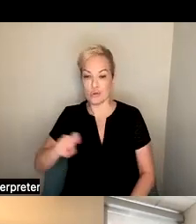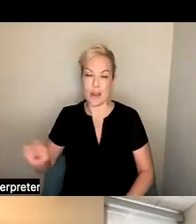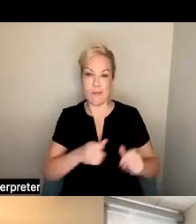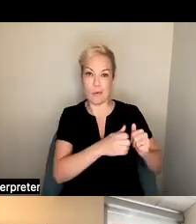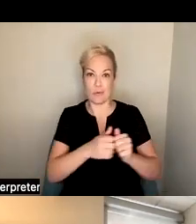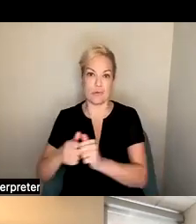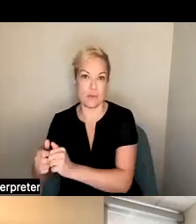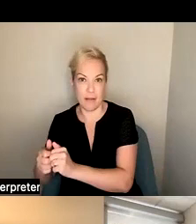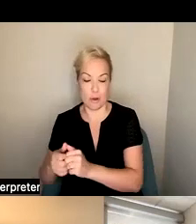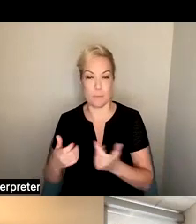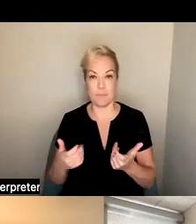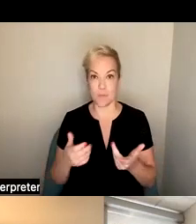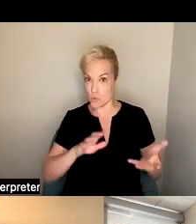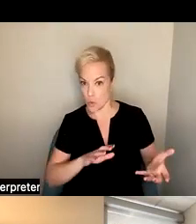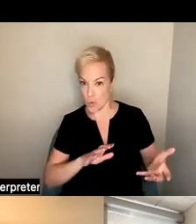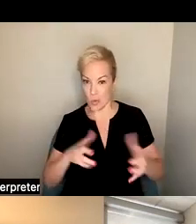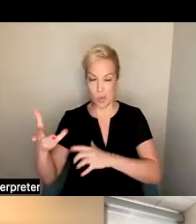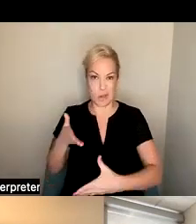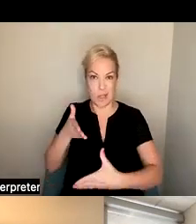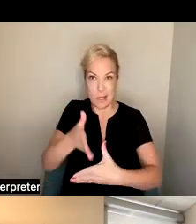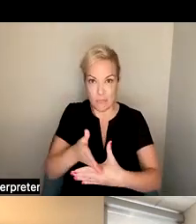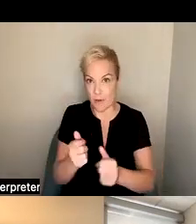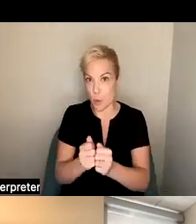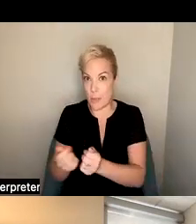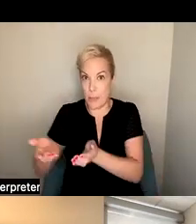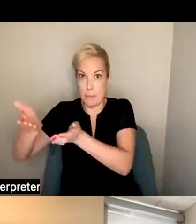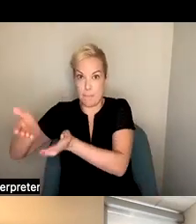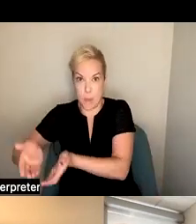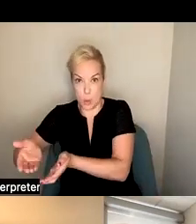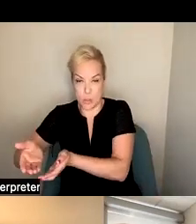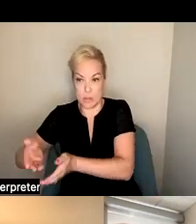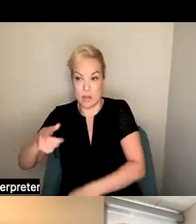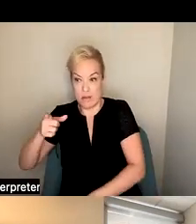with the governance of the boat and nor should the boat interfere with the governance of the canoe.